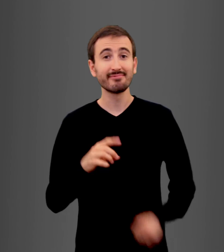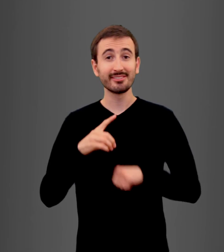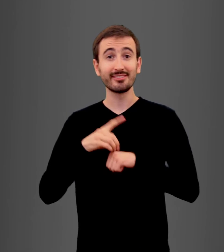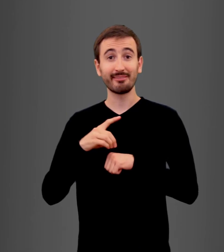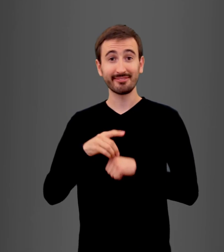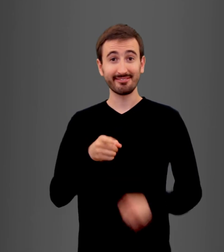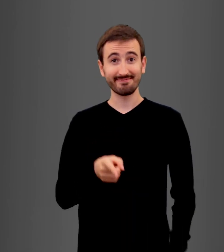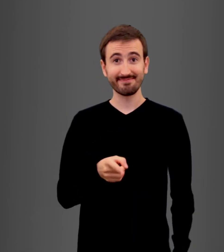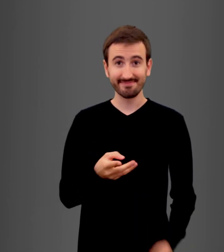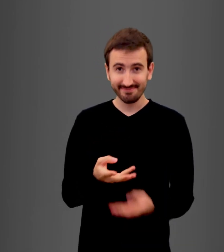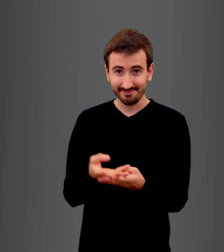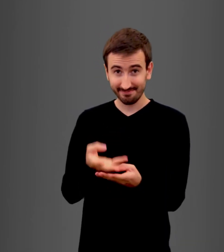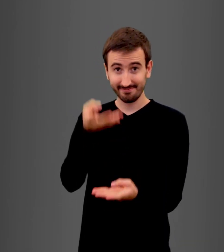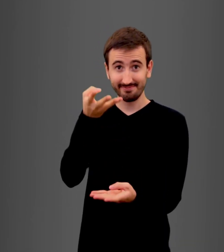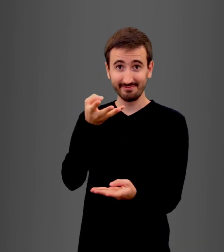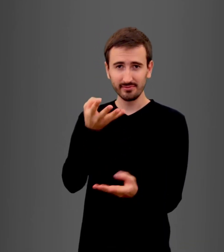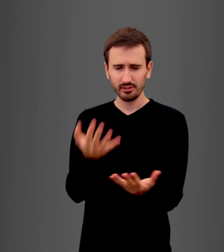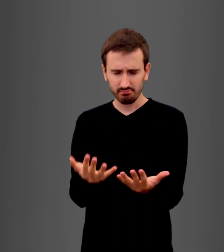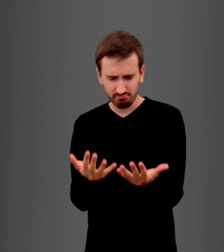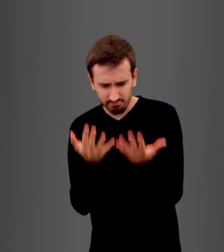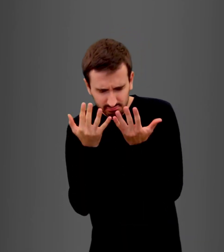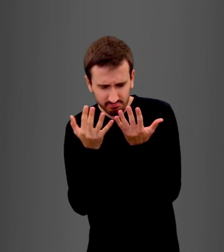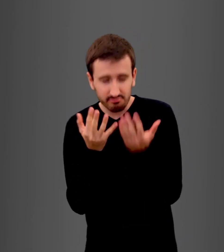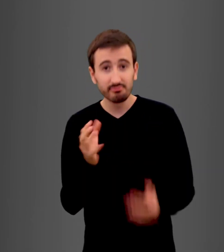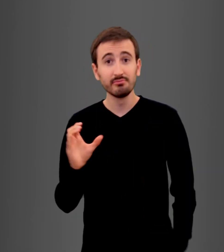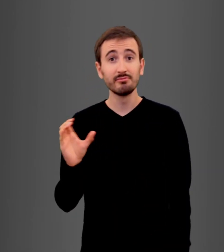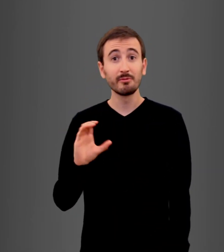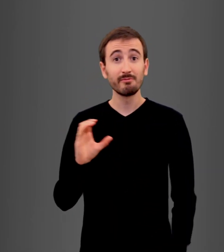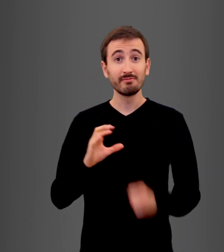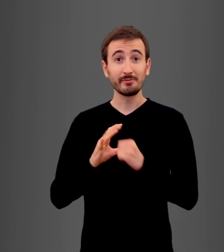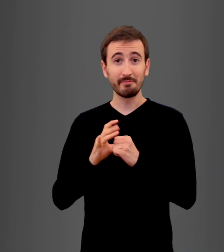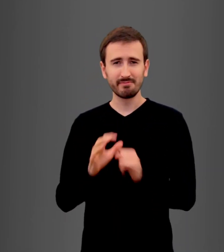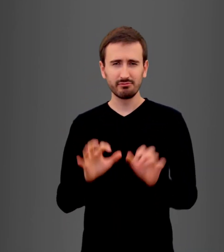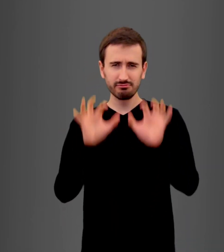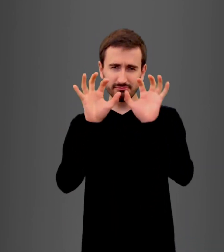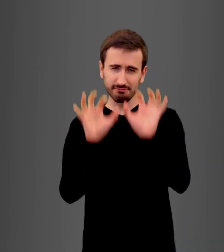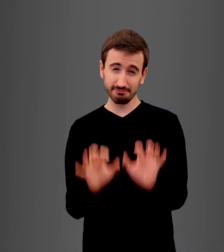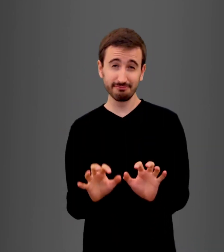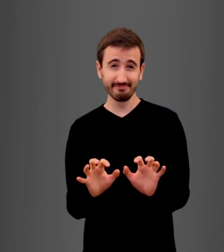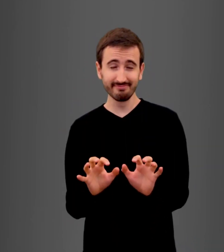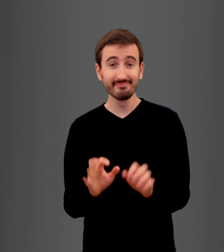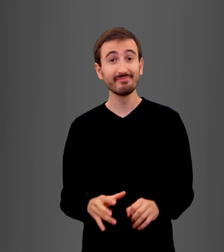In a diamond lattice composed of carbon atoms,